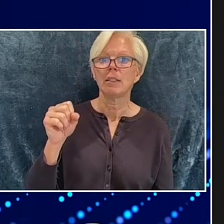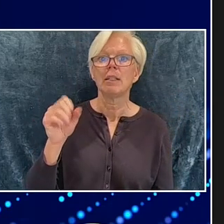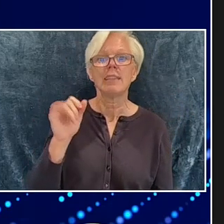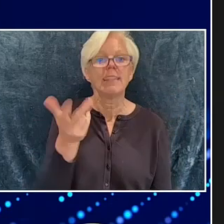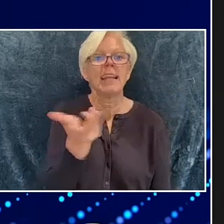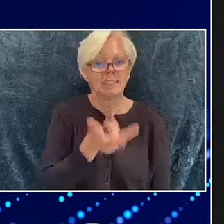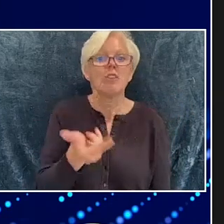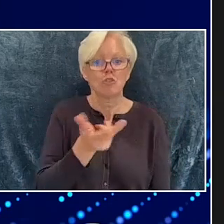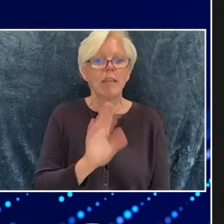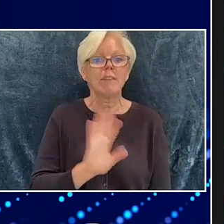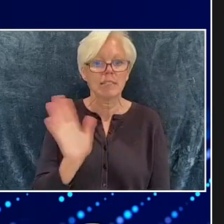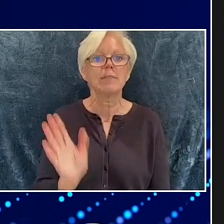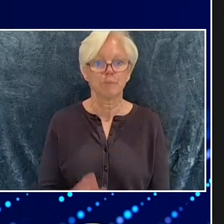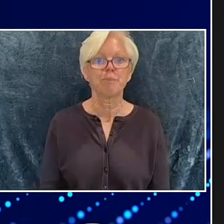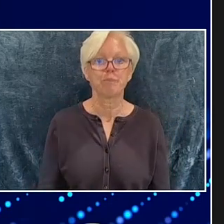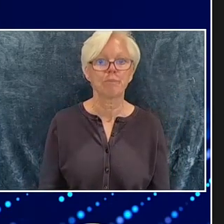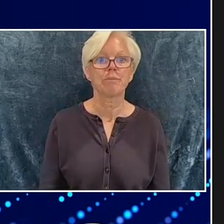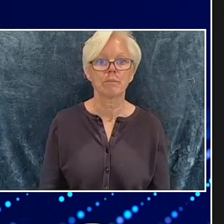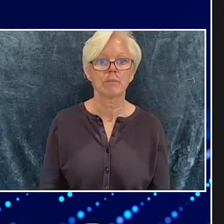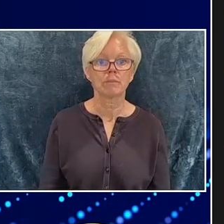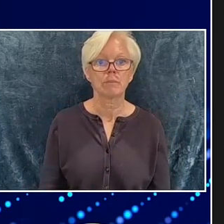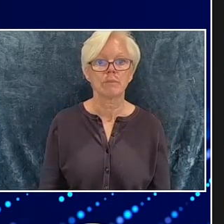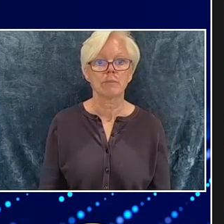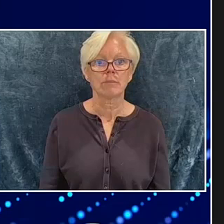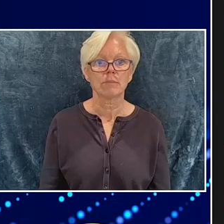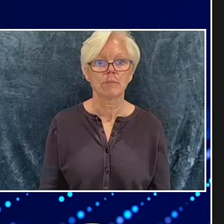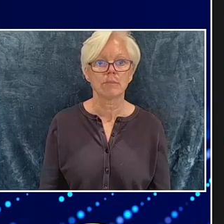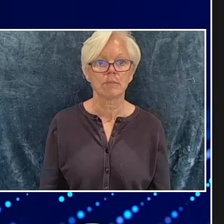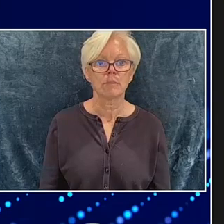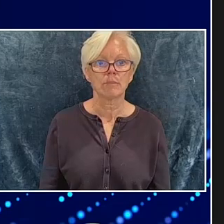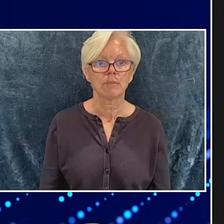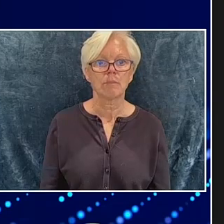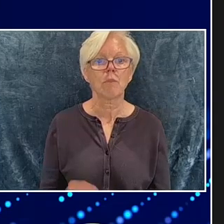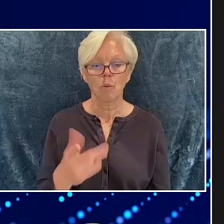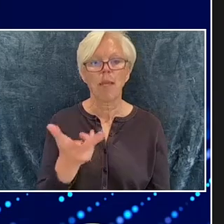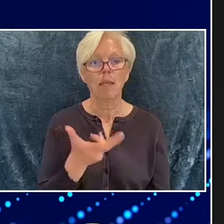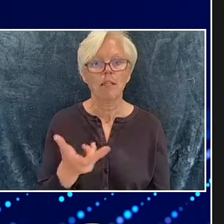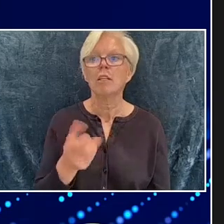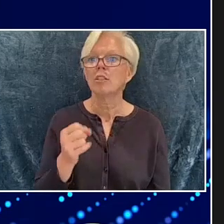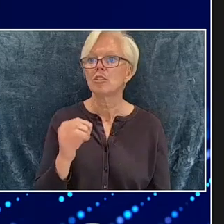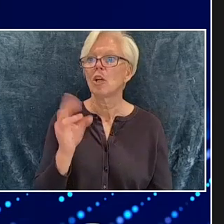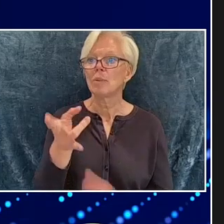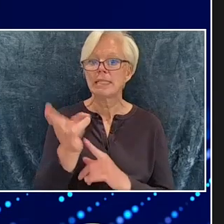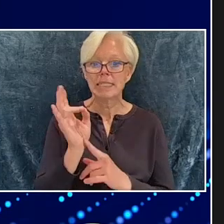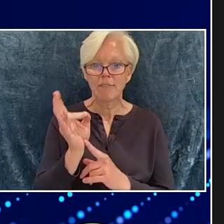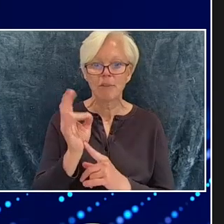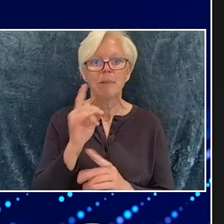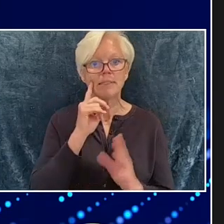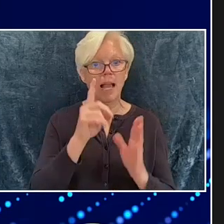Okay. That's us. So, you three. Alright, so seven minutes. I'll check in in about five.